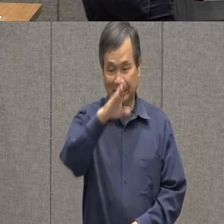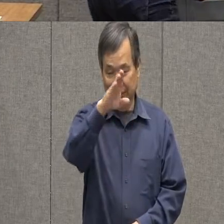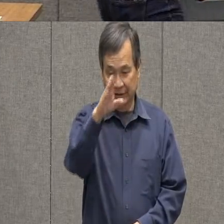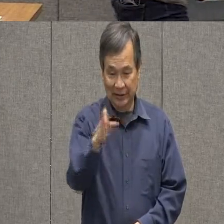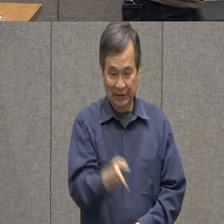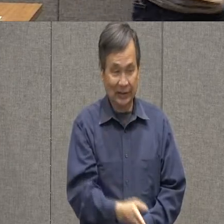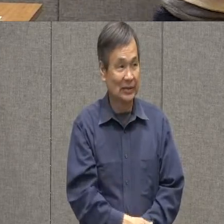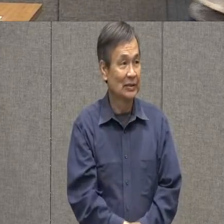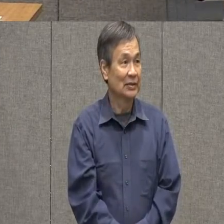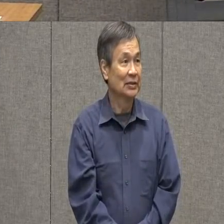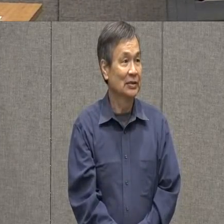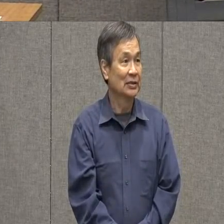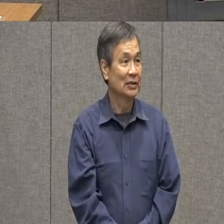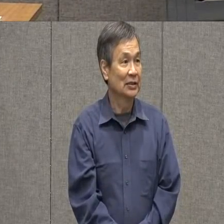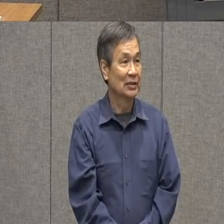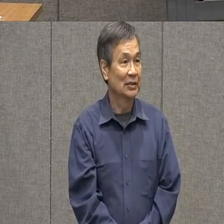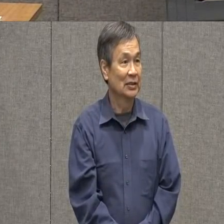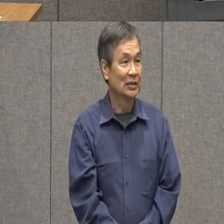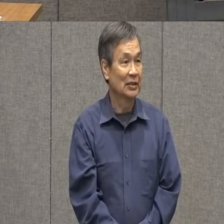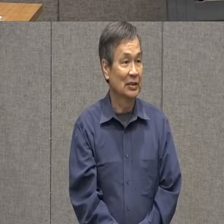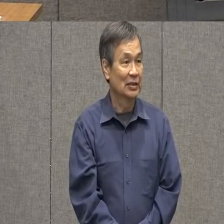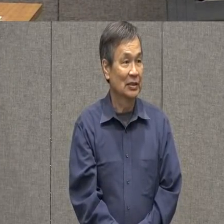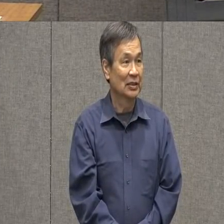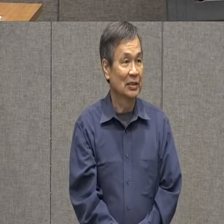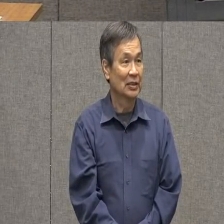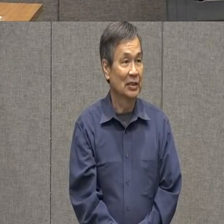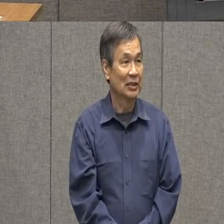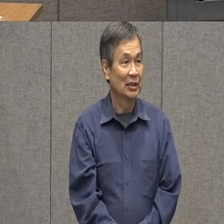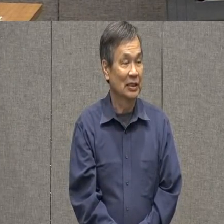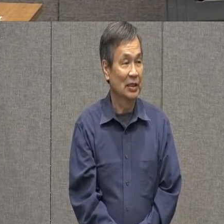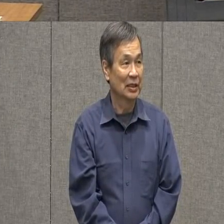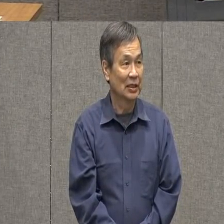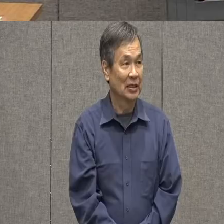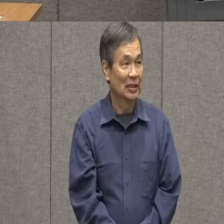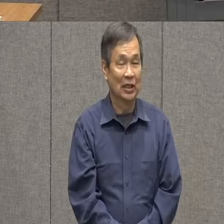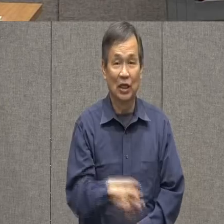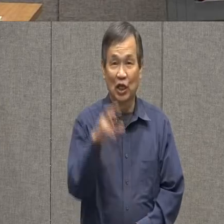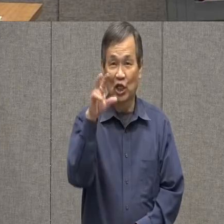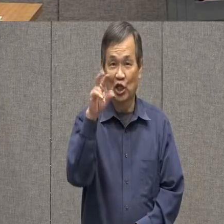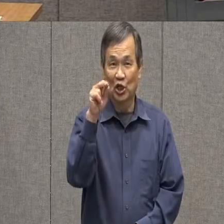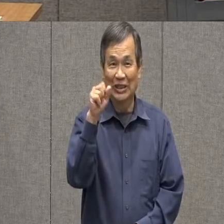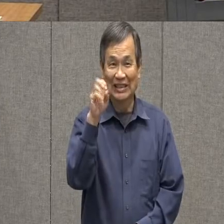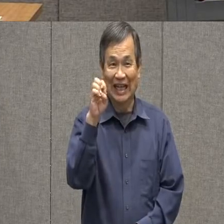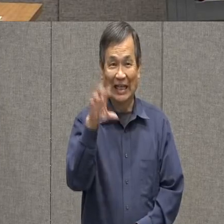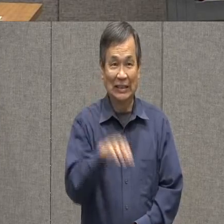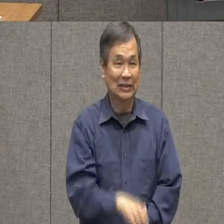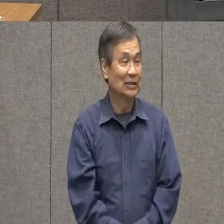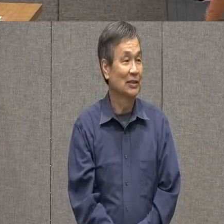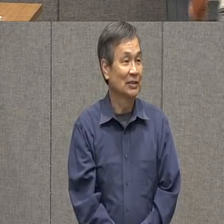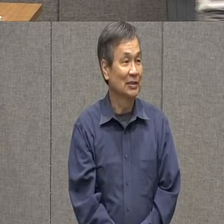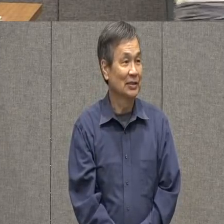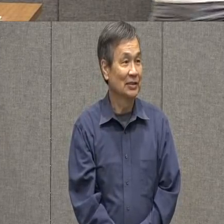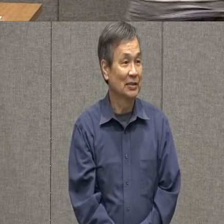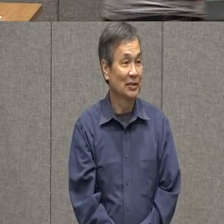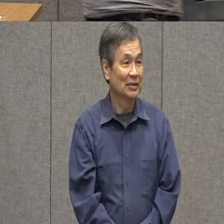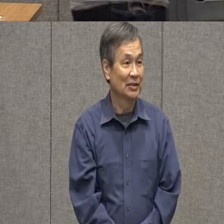Yeah, my back is bent a little. How much time do we have? Oh no, okay. The hips are going down this way,